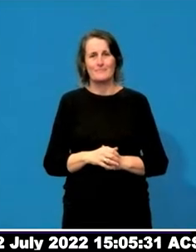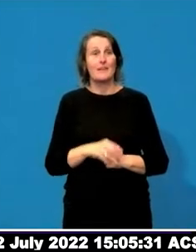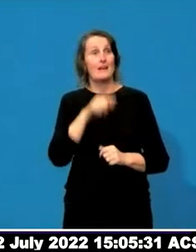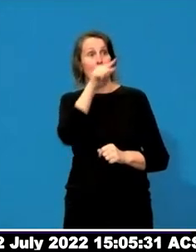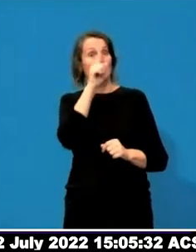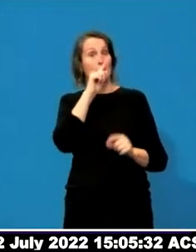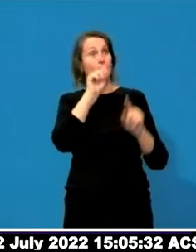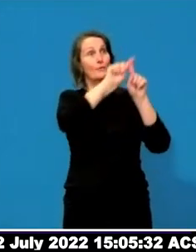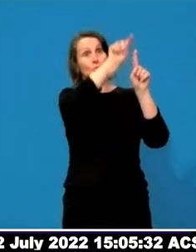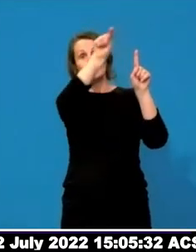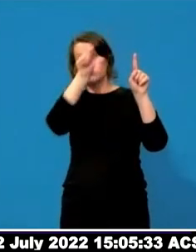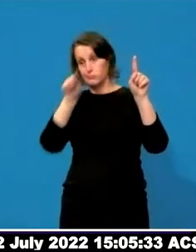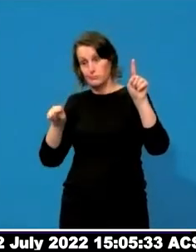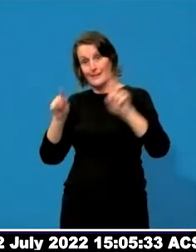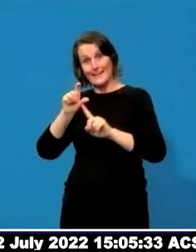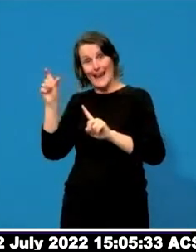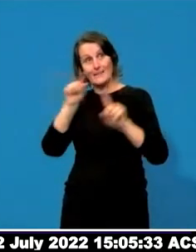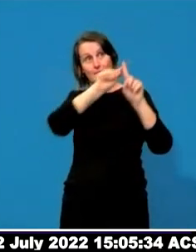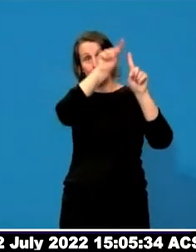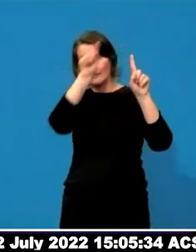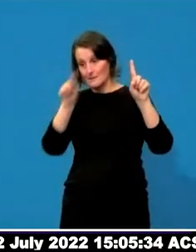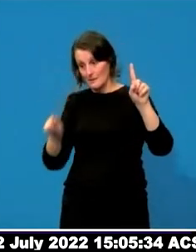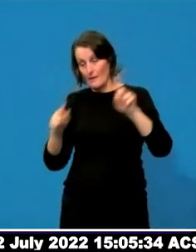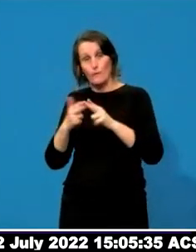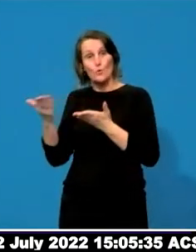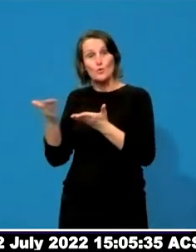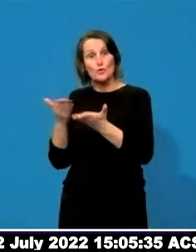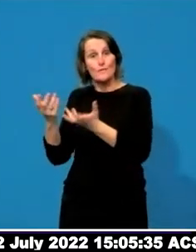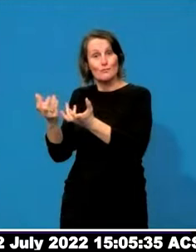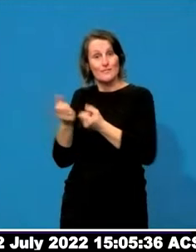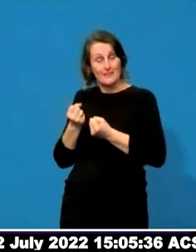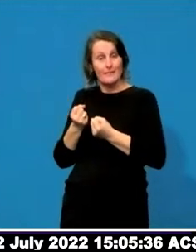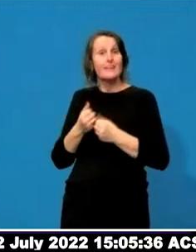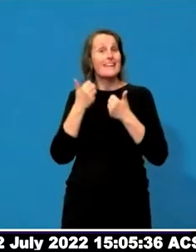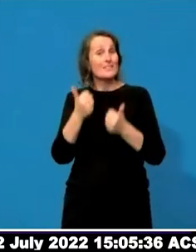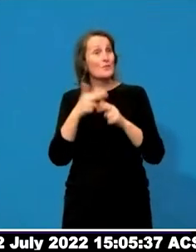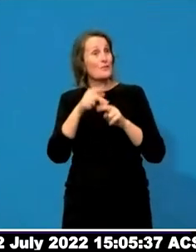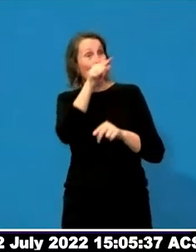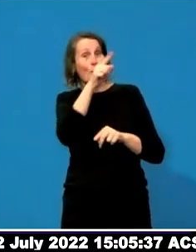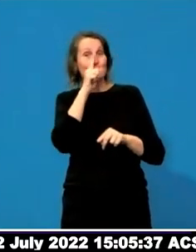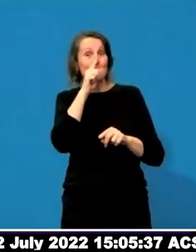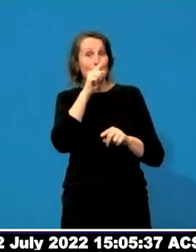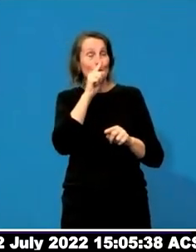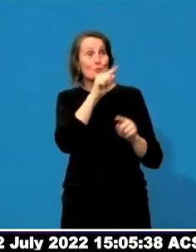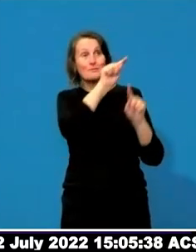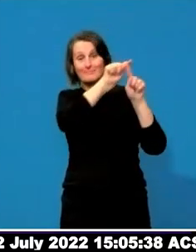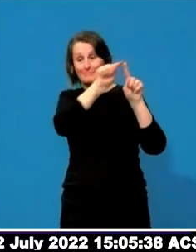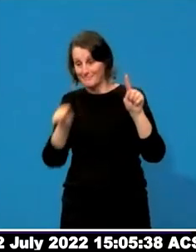Yeah, and it's good for them to get out of community to come to Cairns to participate in - if it's a physical disability, say,